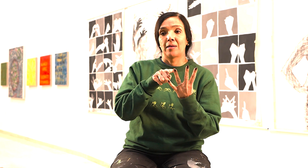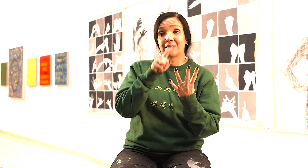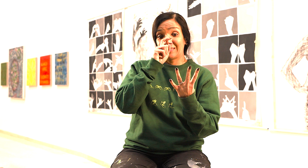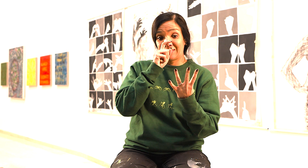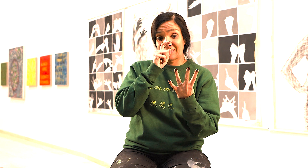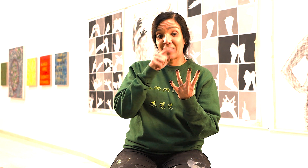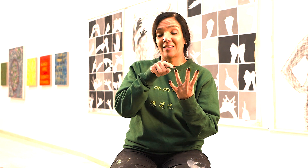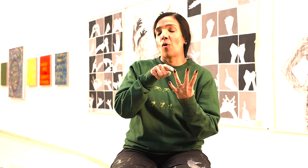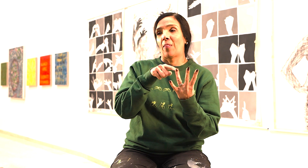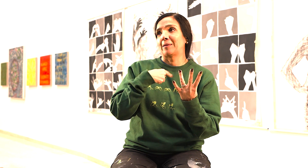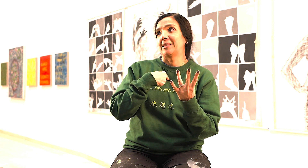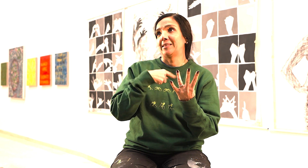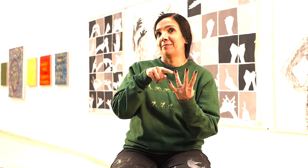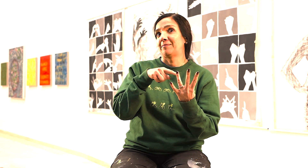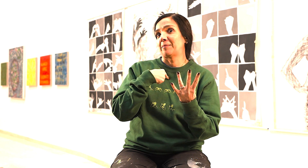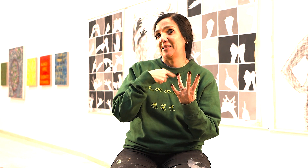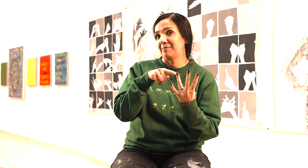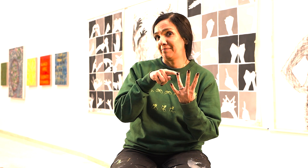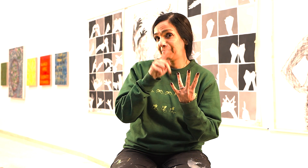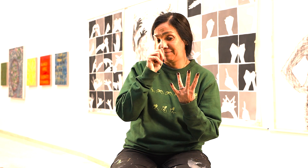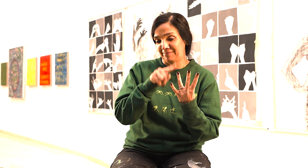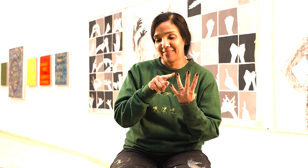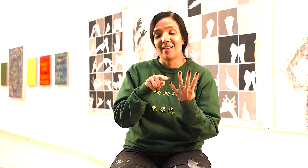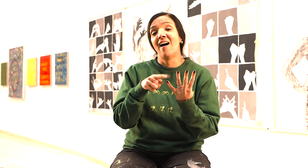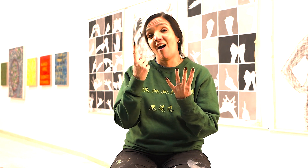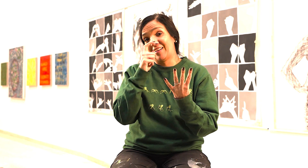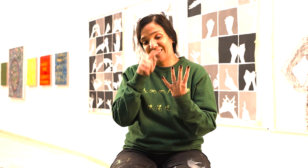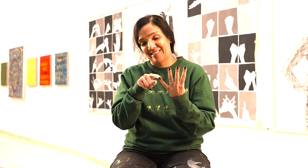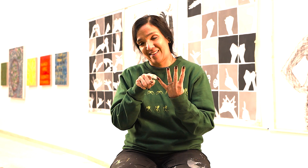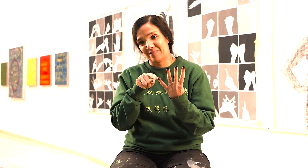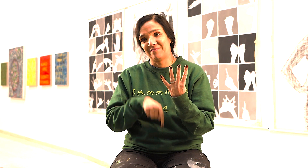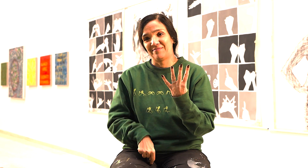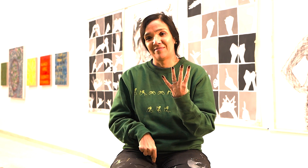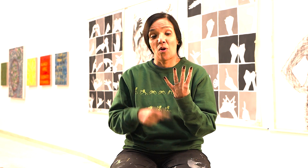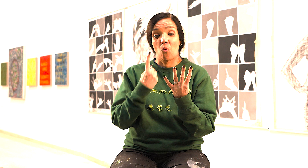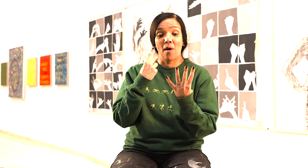another sister--oh, no, that's me, I'm the third one-- and then another sister, younger sister,